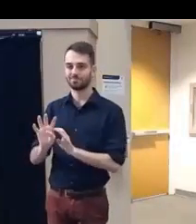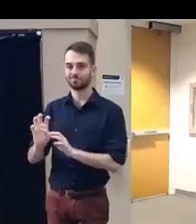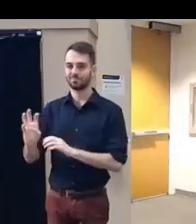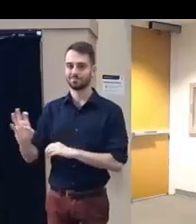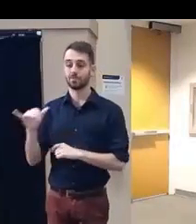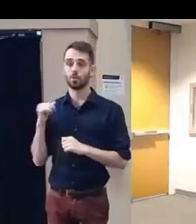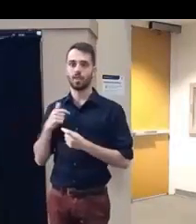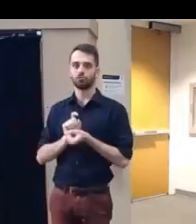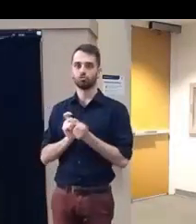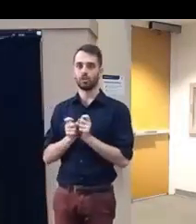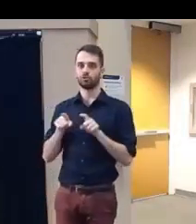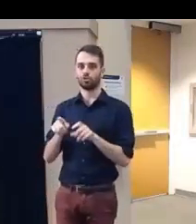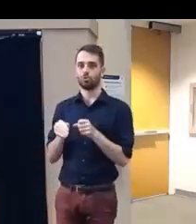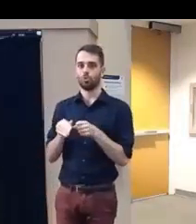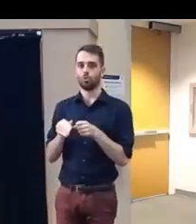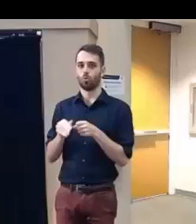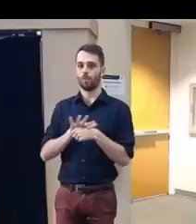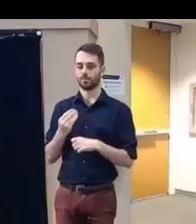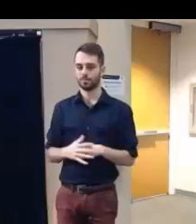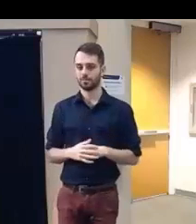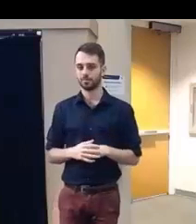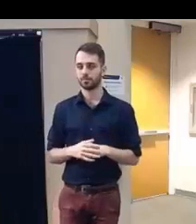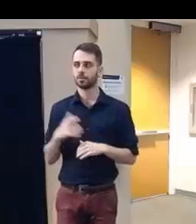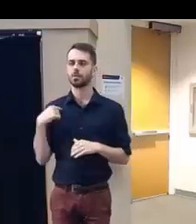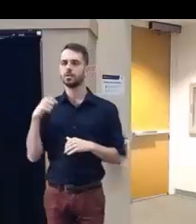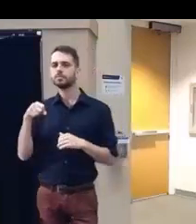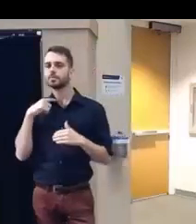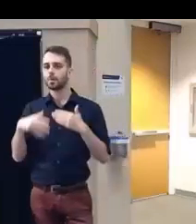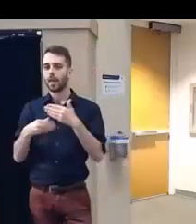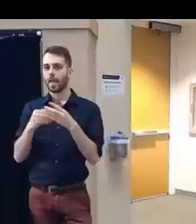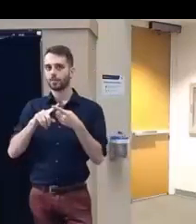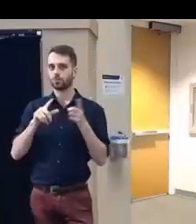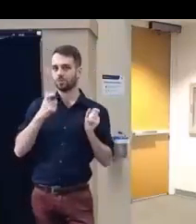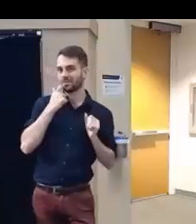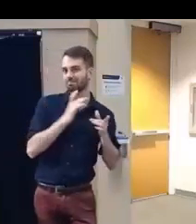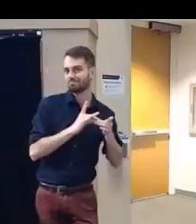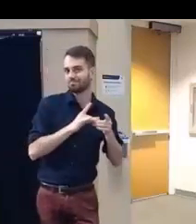covid I I would just add to Kathleen that the other thing that really became clear during